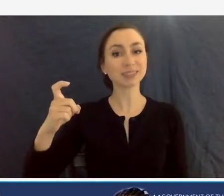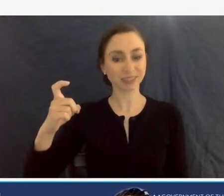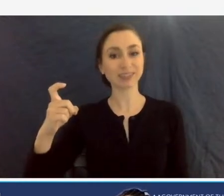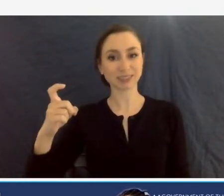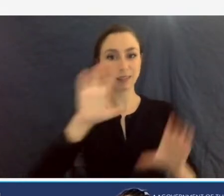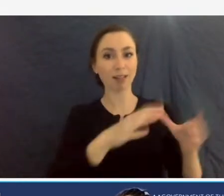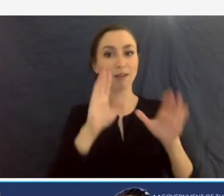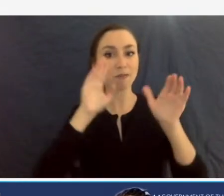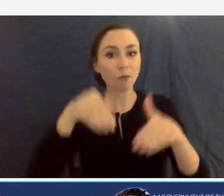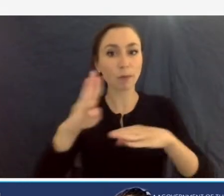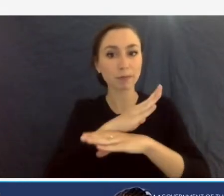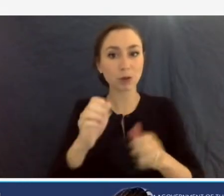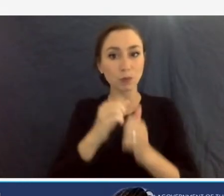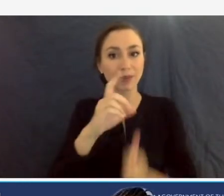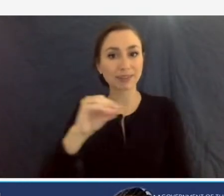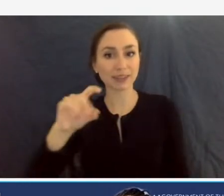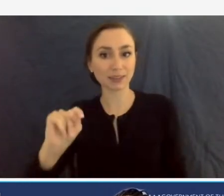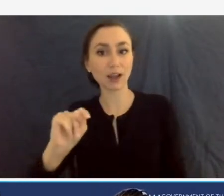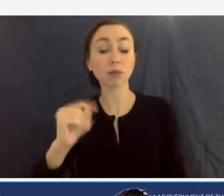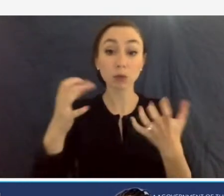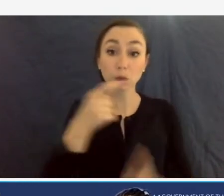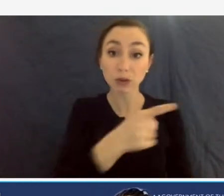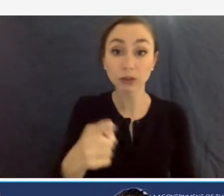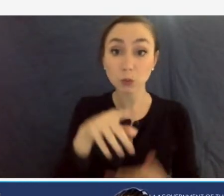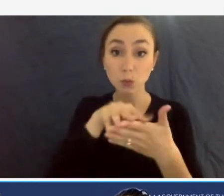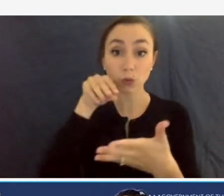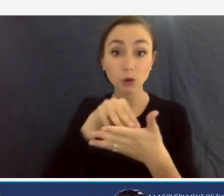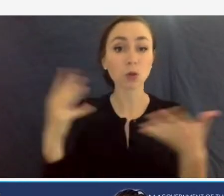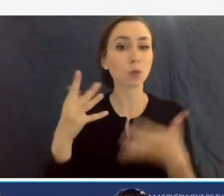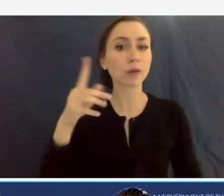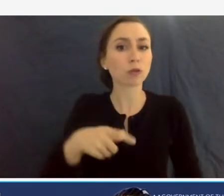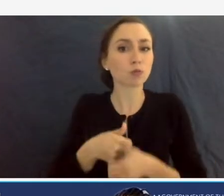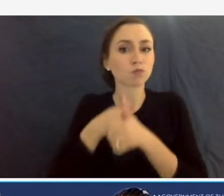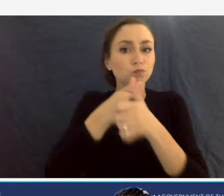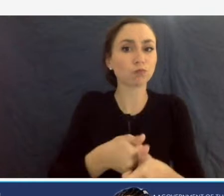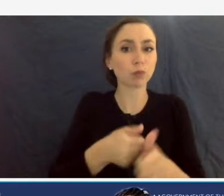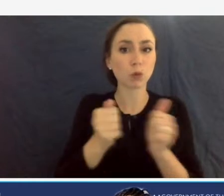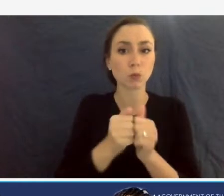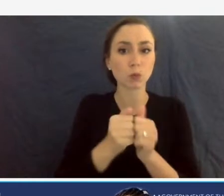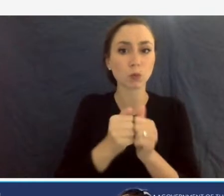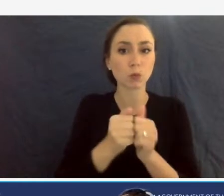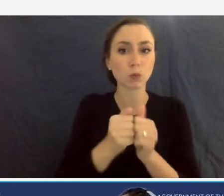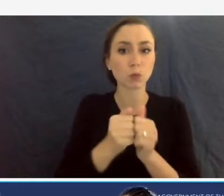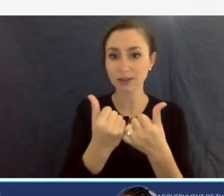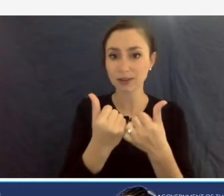we want you to learn what it takes to be compliant with agency financial requirements improve your